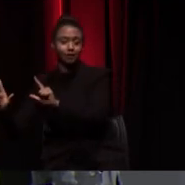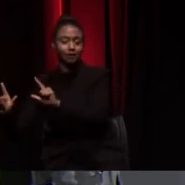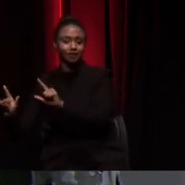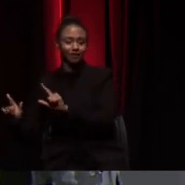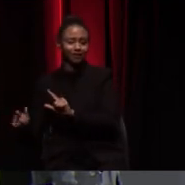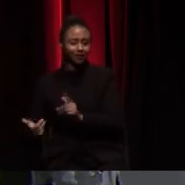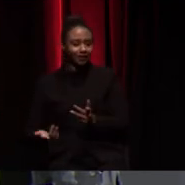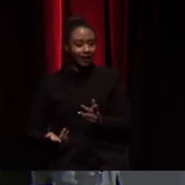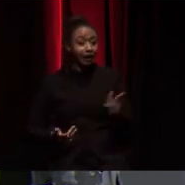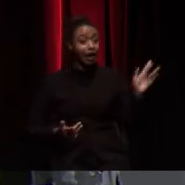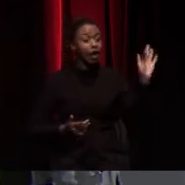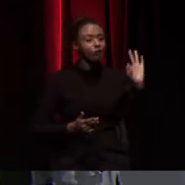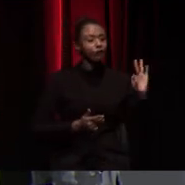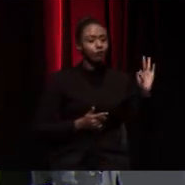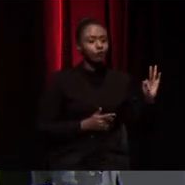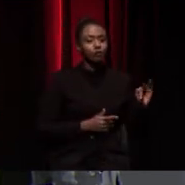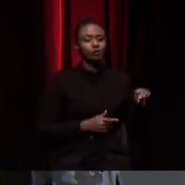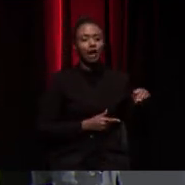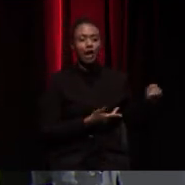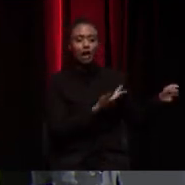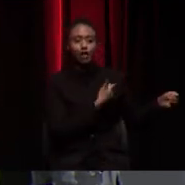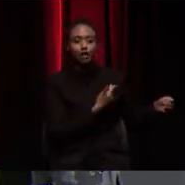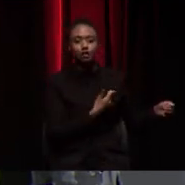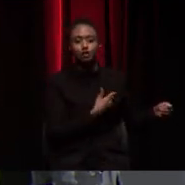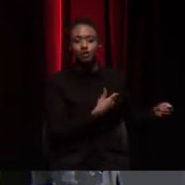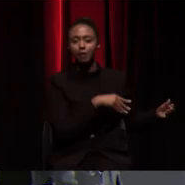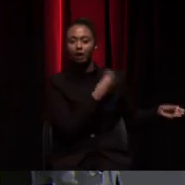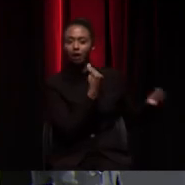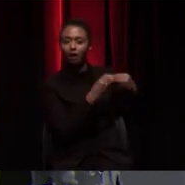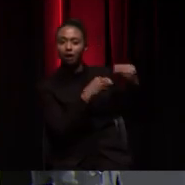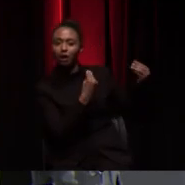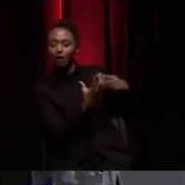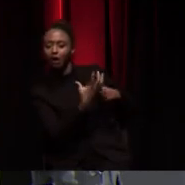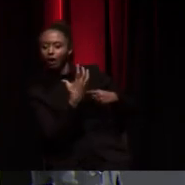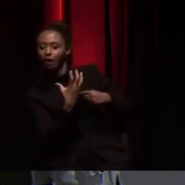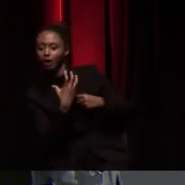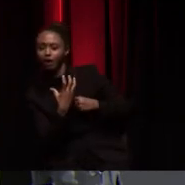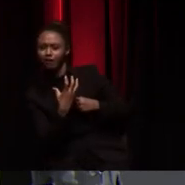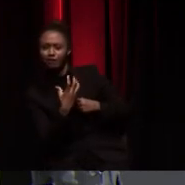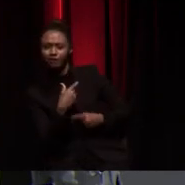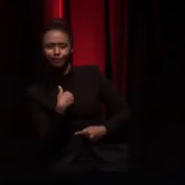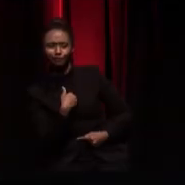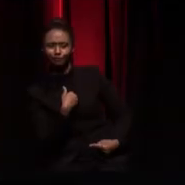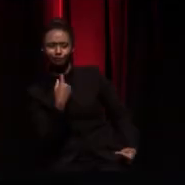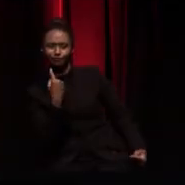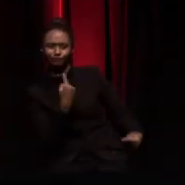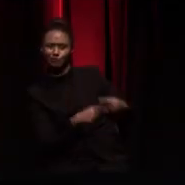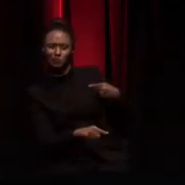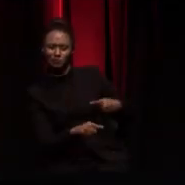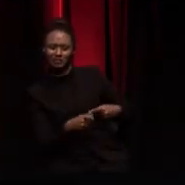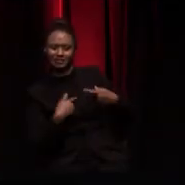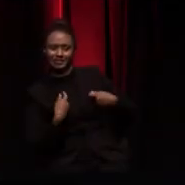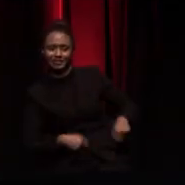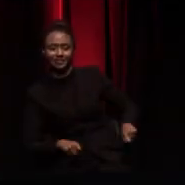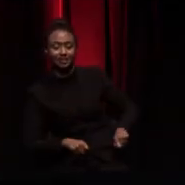they can make you do things that are not for you. And there is also the two-moment thing.